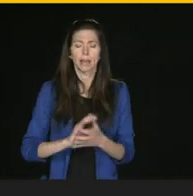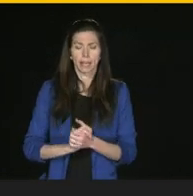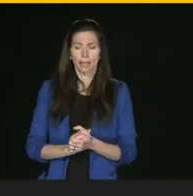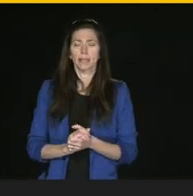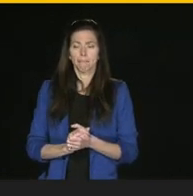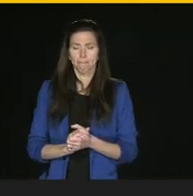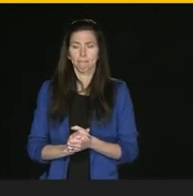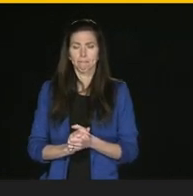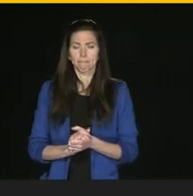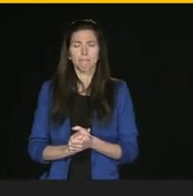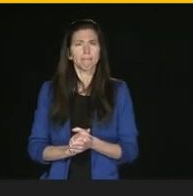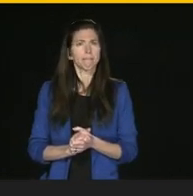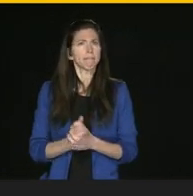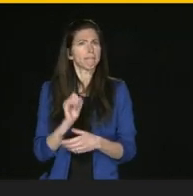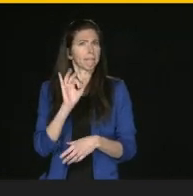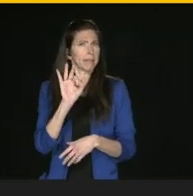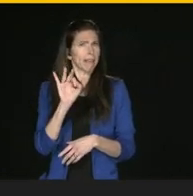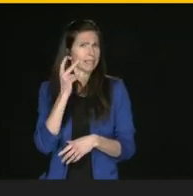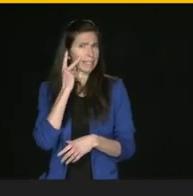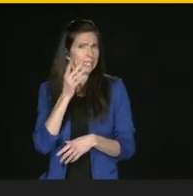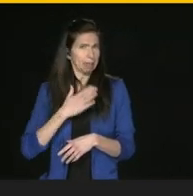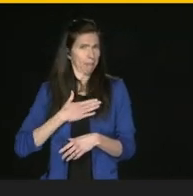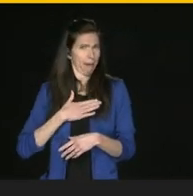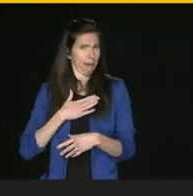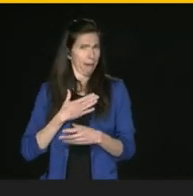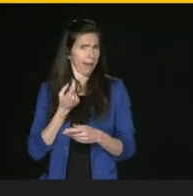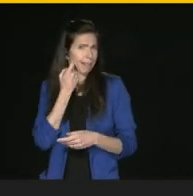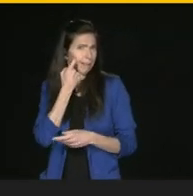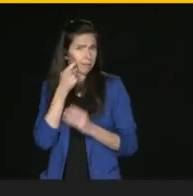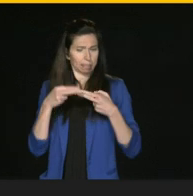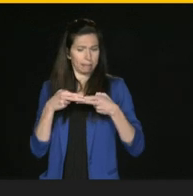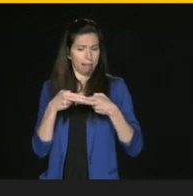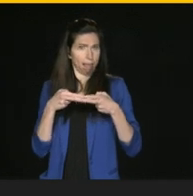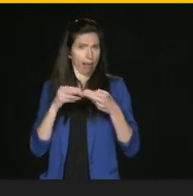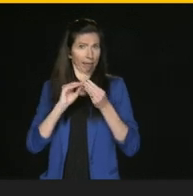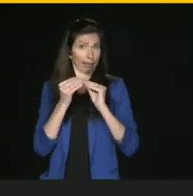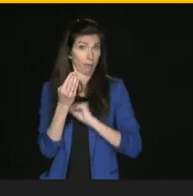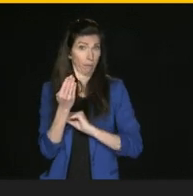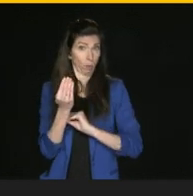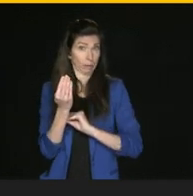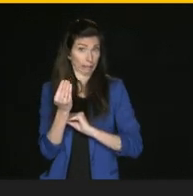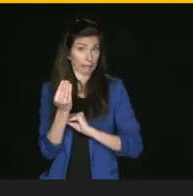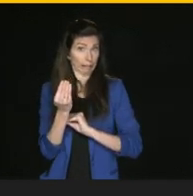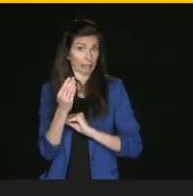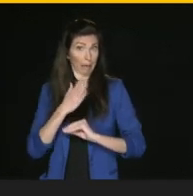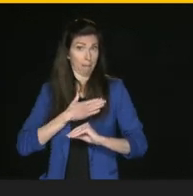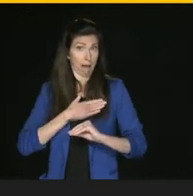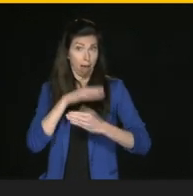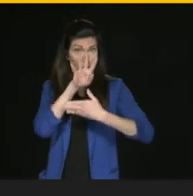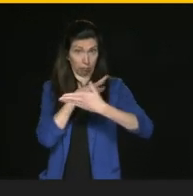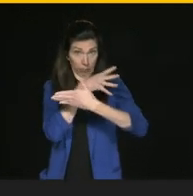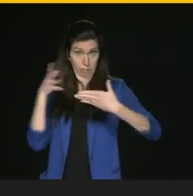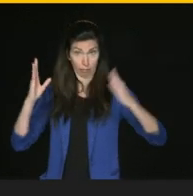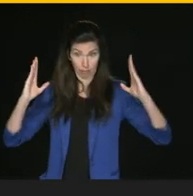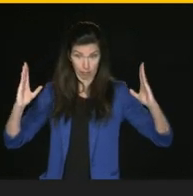BUT IF YOU SORT OF LOOK BACK ONE SLIDE PORTFOLIO THAT, WHICH IS